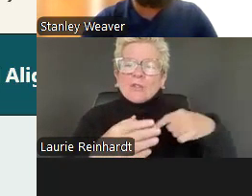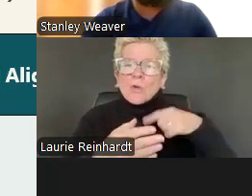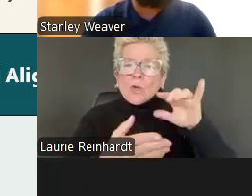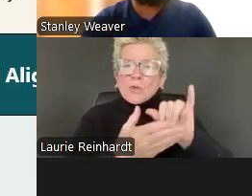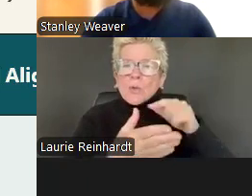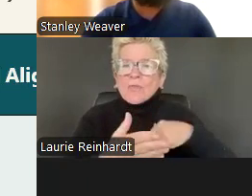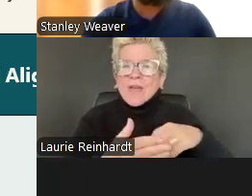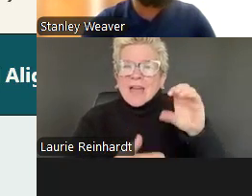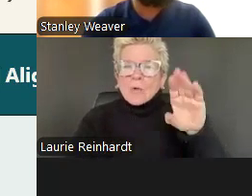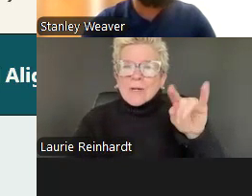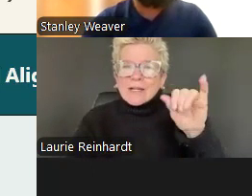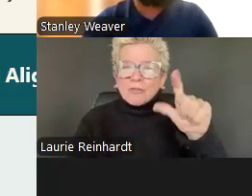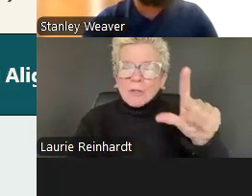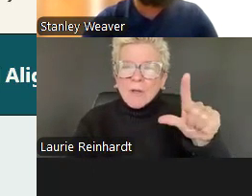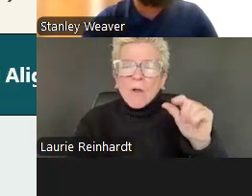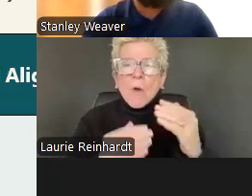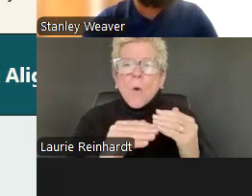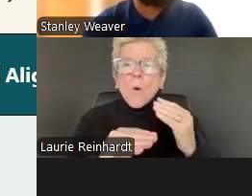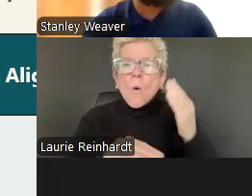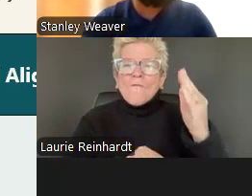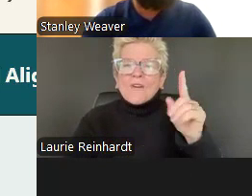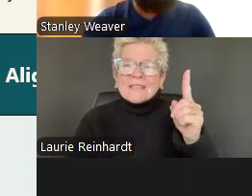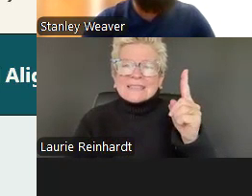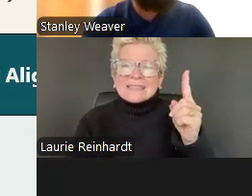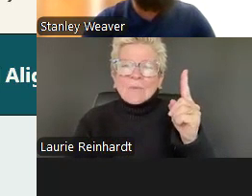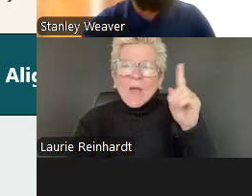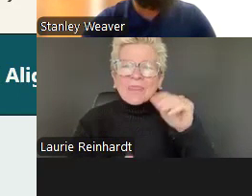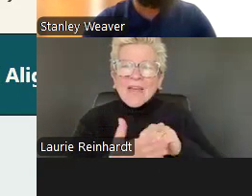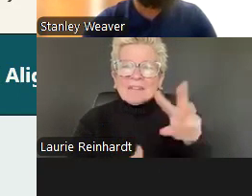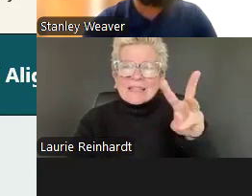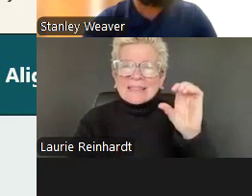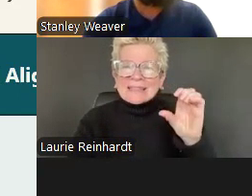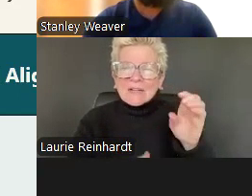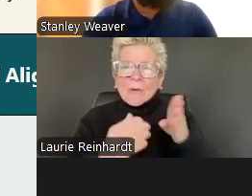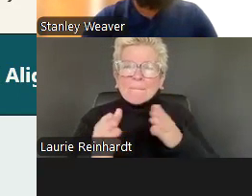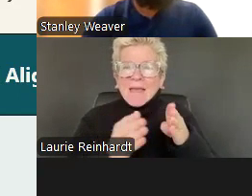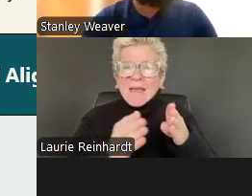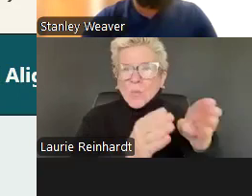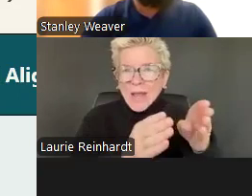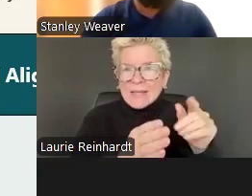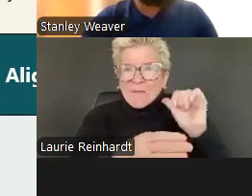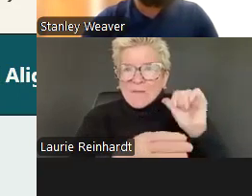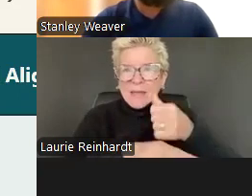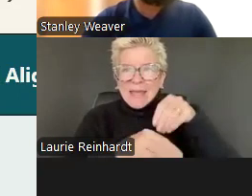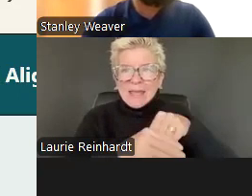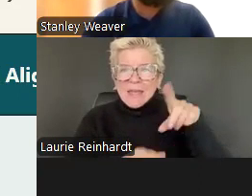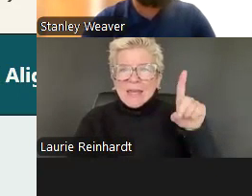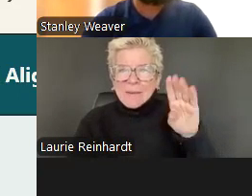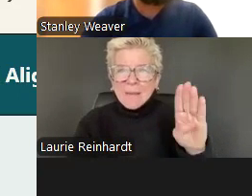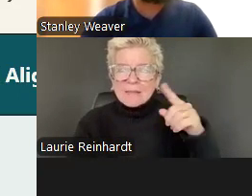over 1,600 approved local CTE Pathways in our database and I've also provided the link um on